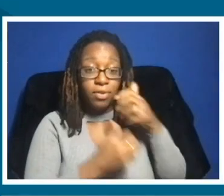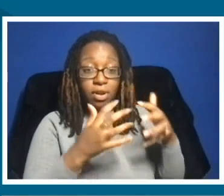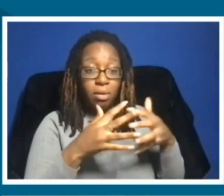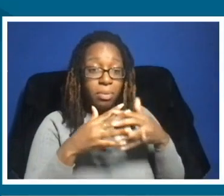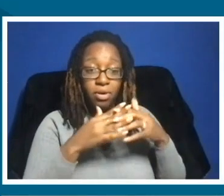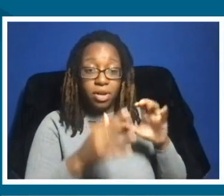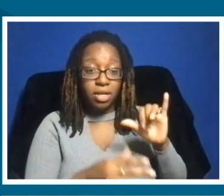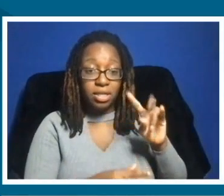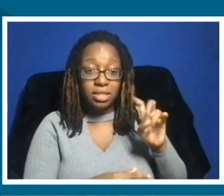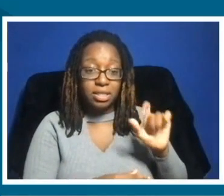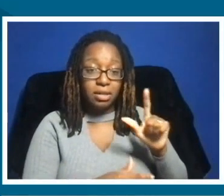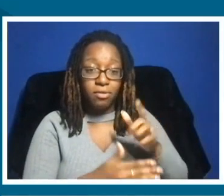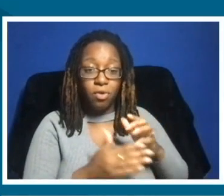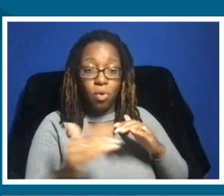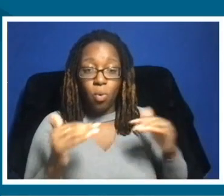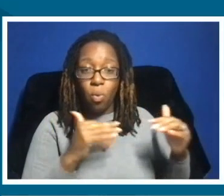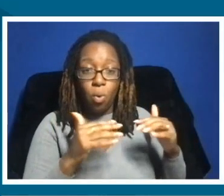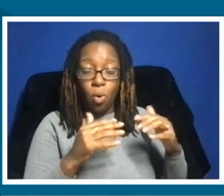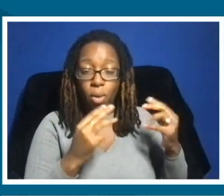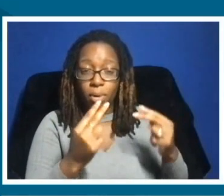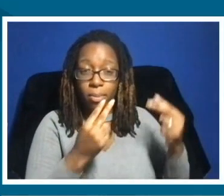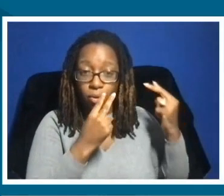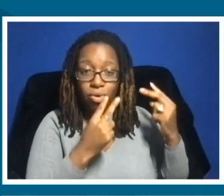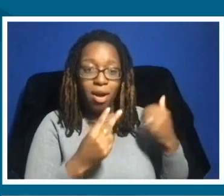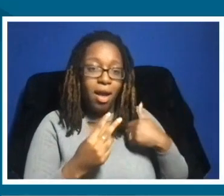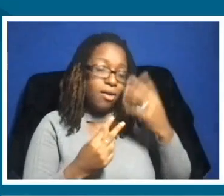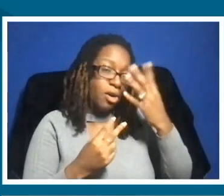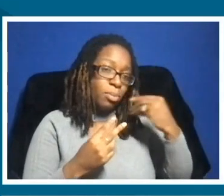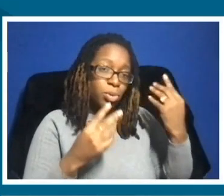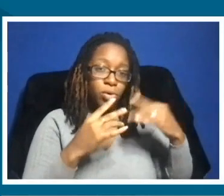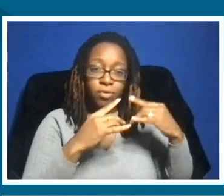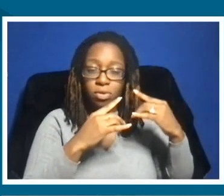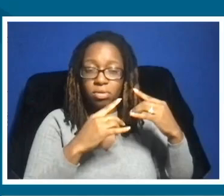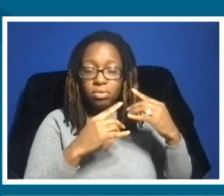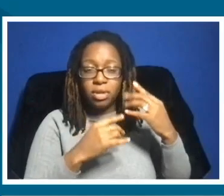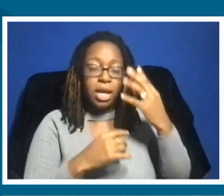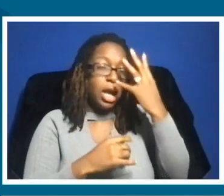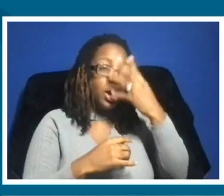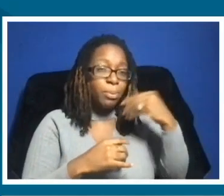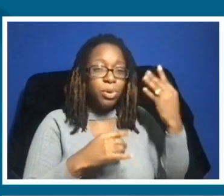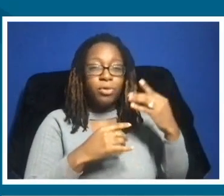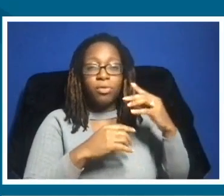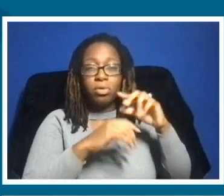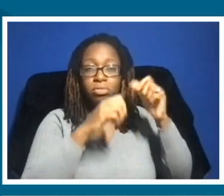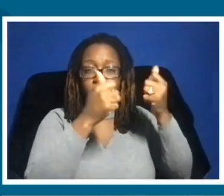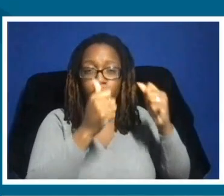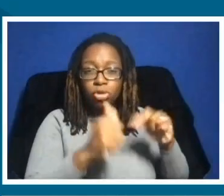there's a a beautiful sculpture right